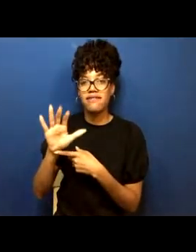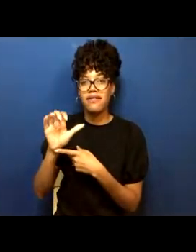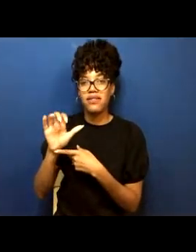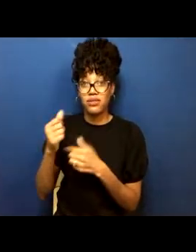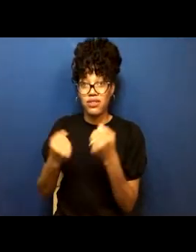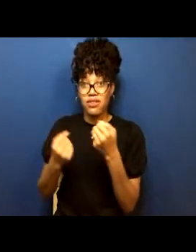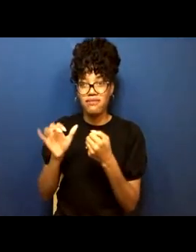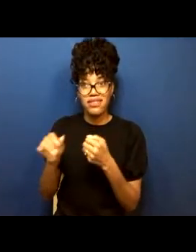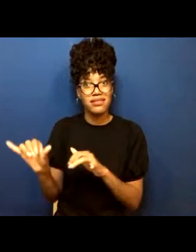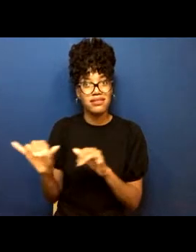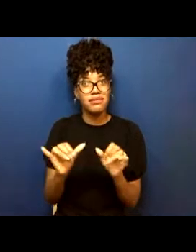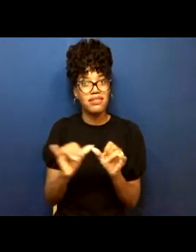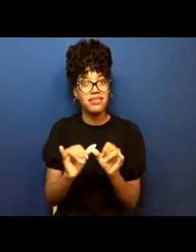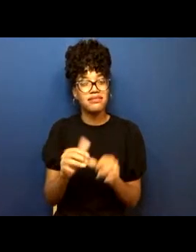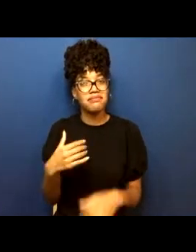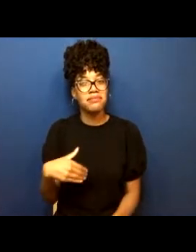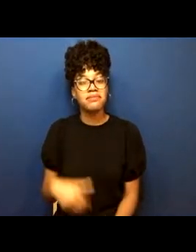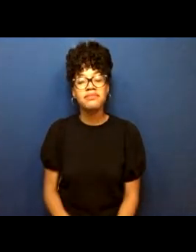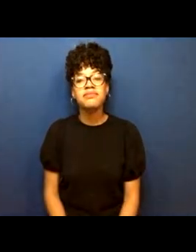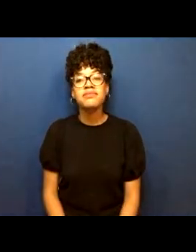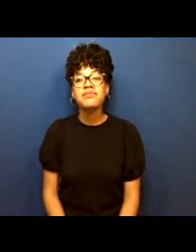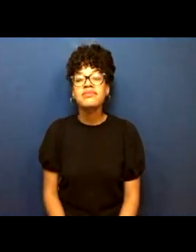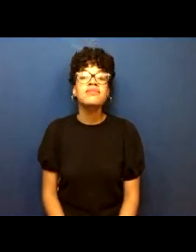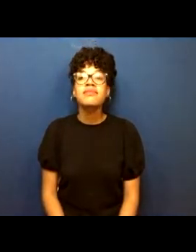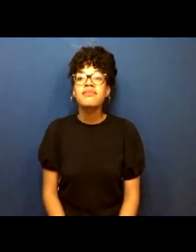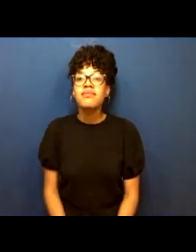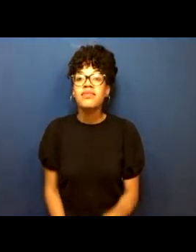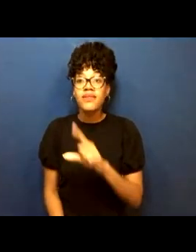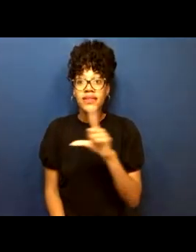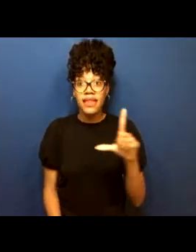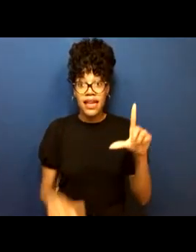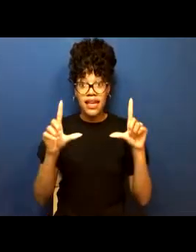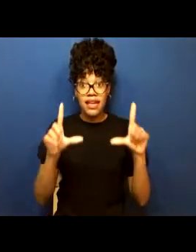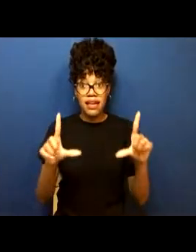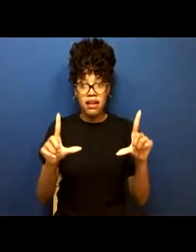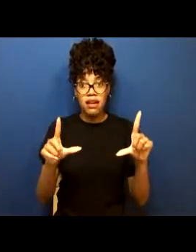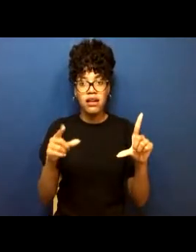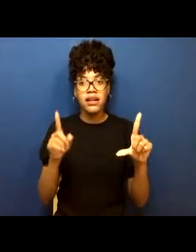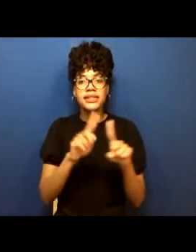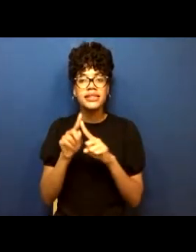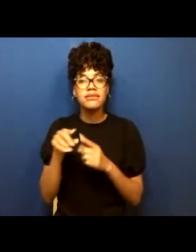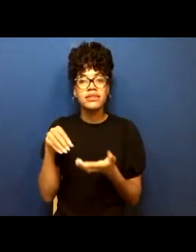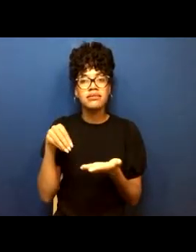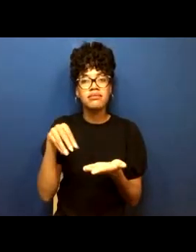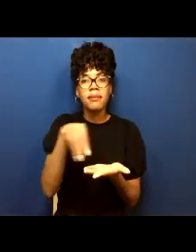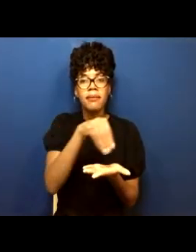So I wanted to be able to tell you... Show you on the left this type of images that we collect from our drones.